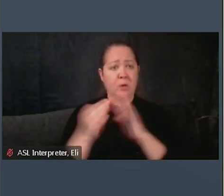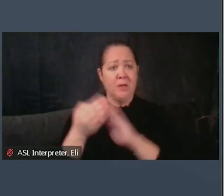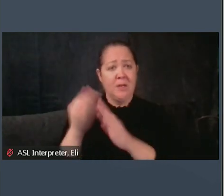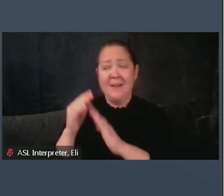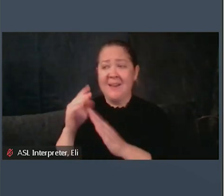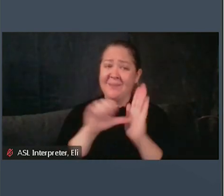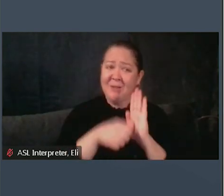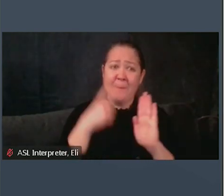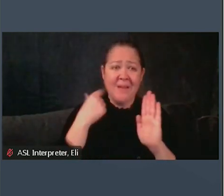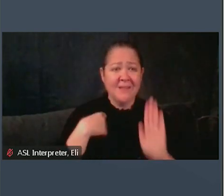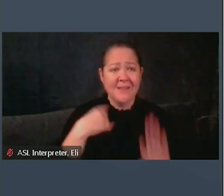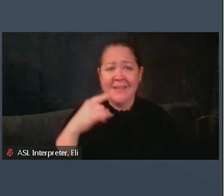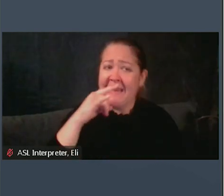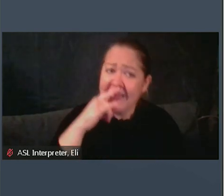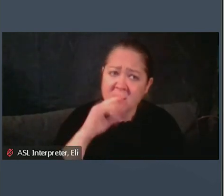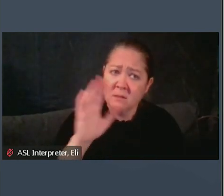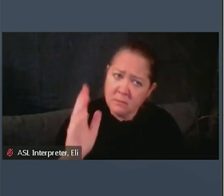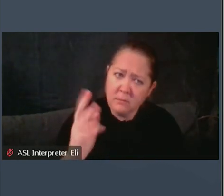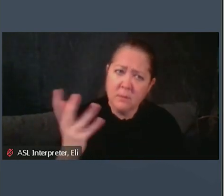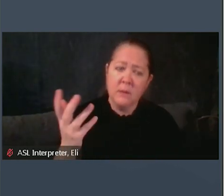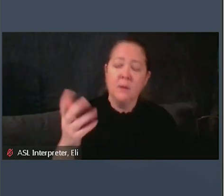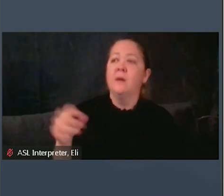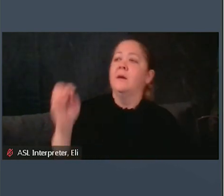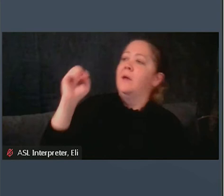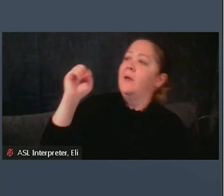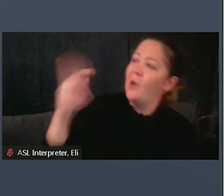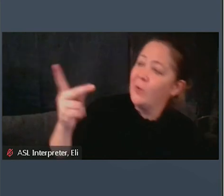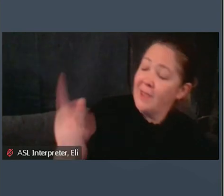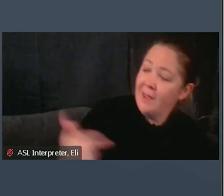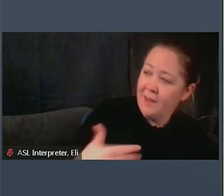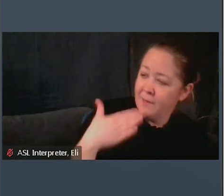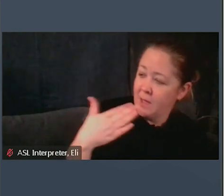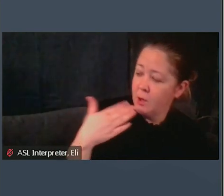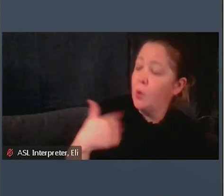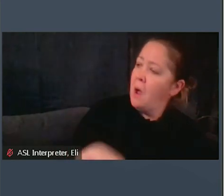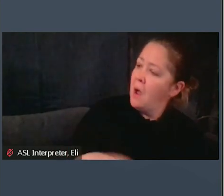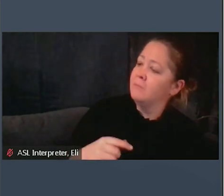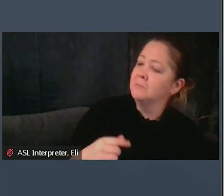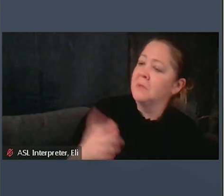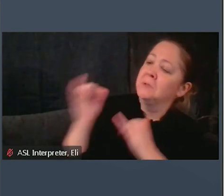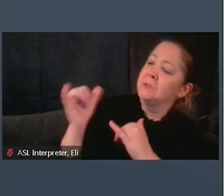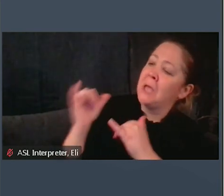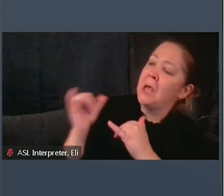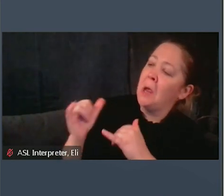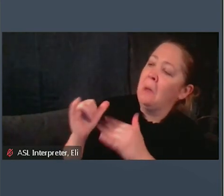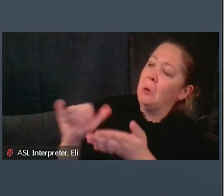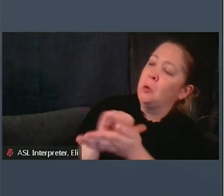we have your exhibit and as a native new Yorker myself, I find that I'm leaving. I find it very amazing.